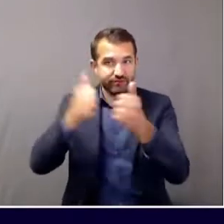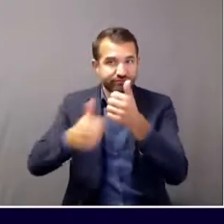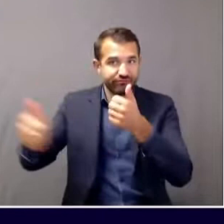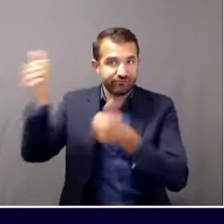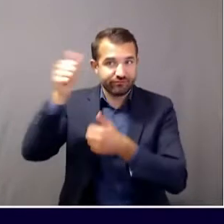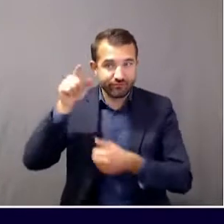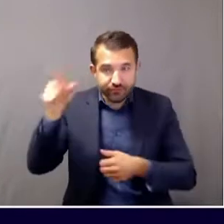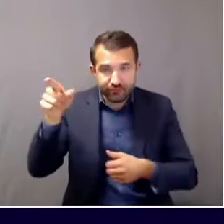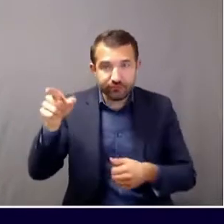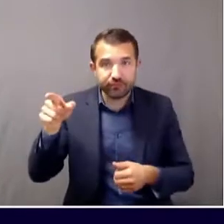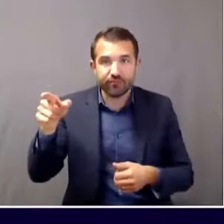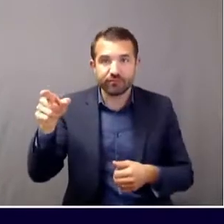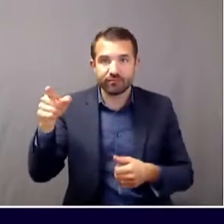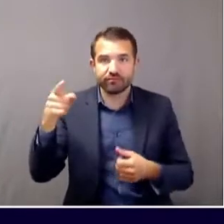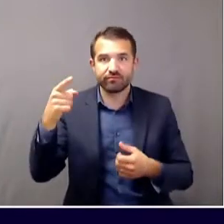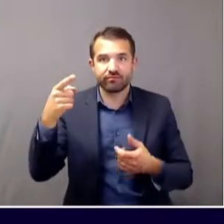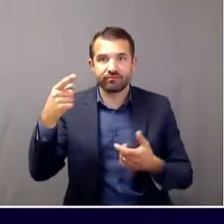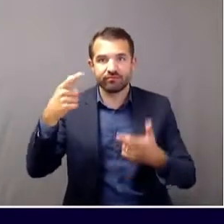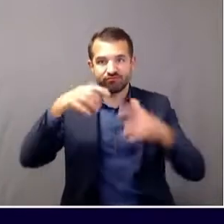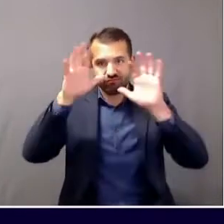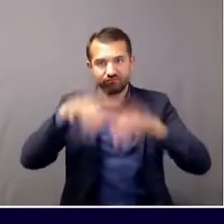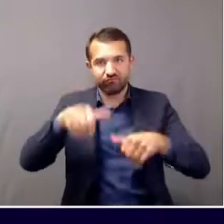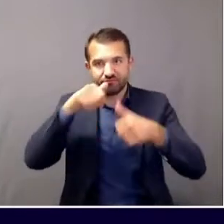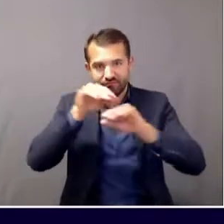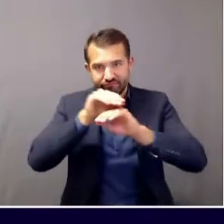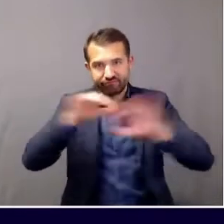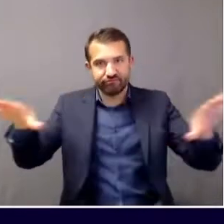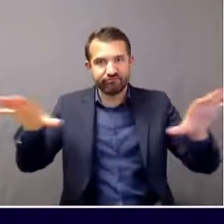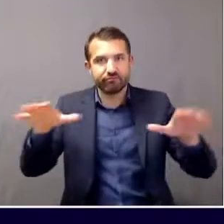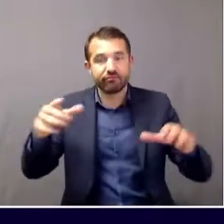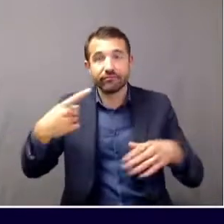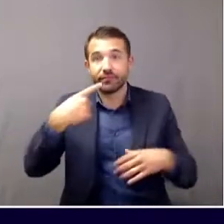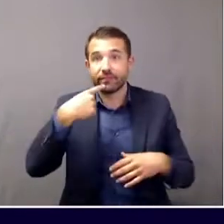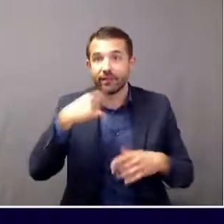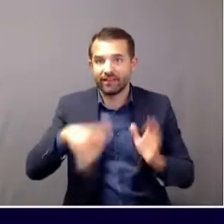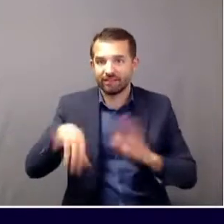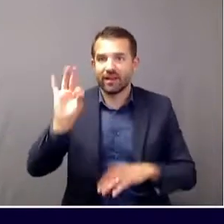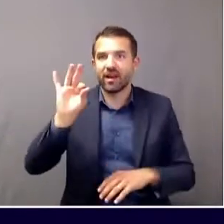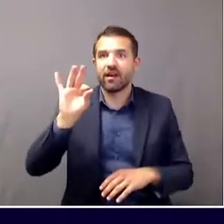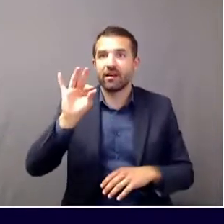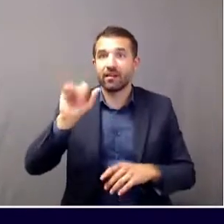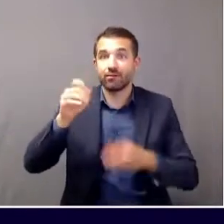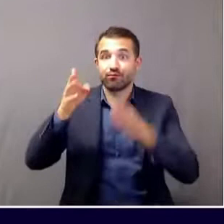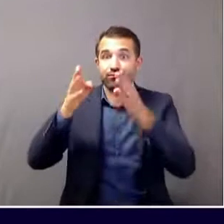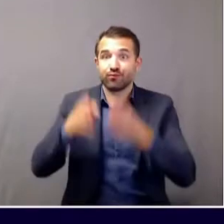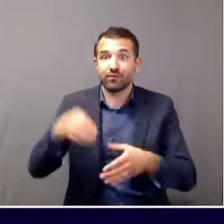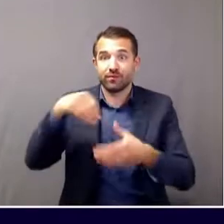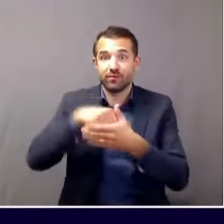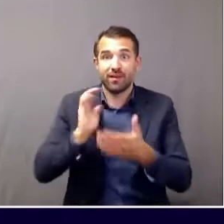community because of the new